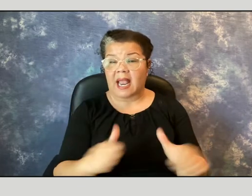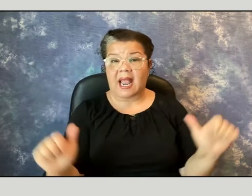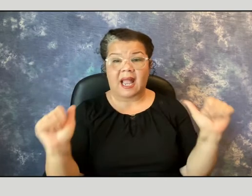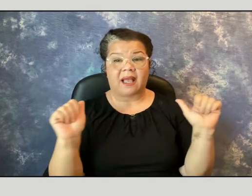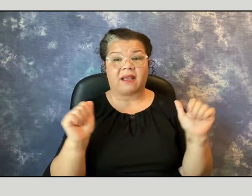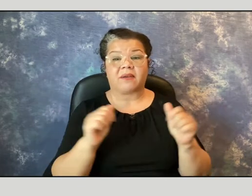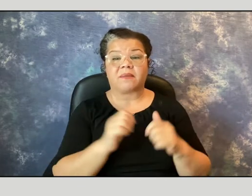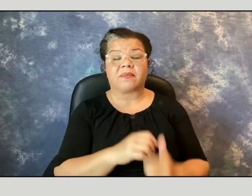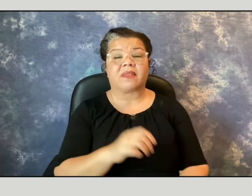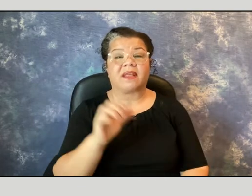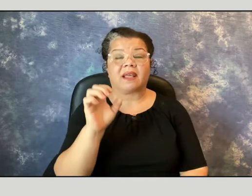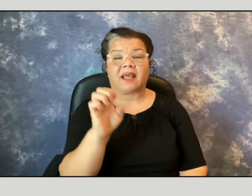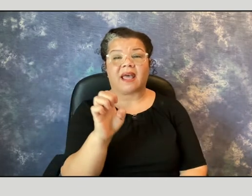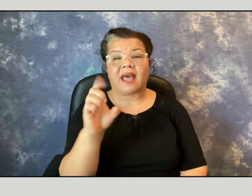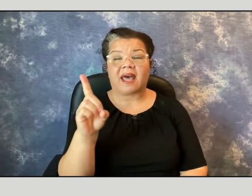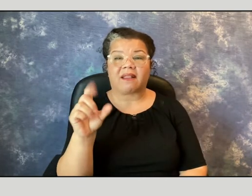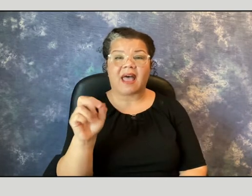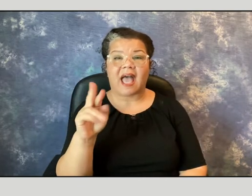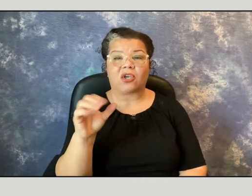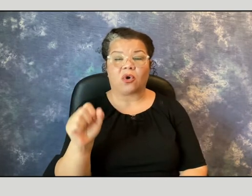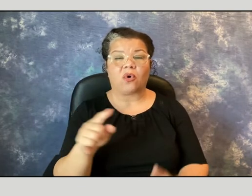I keep "La Memoria Rota" on my desk,